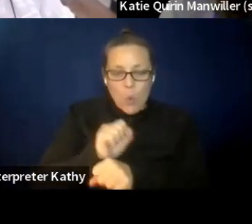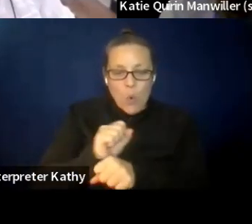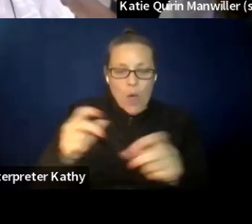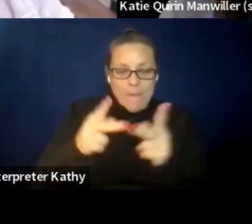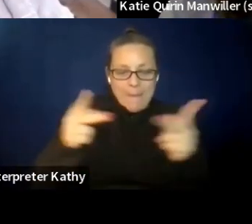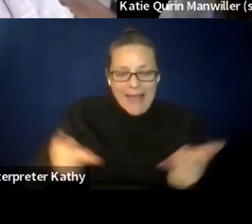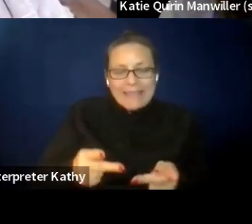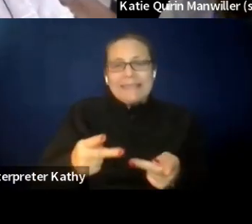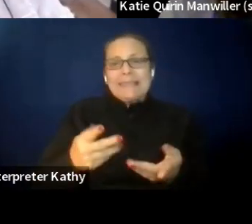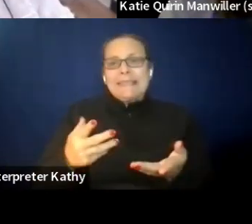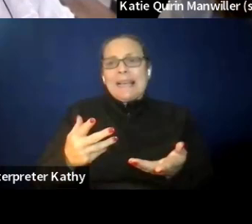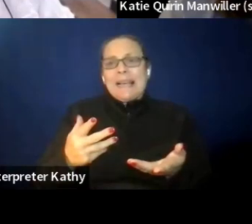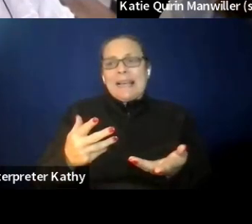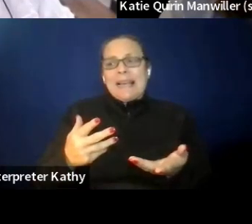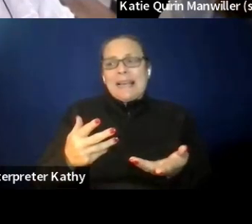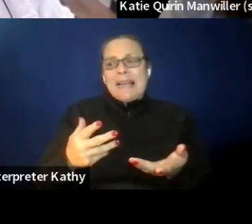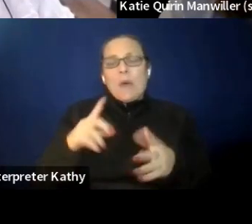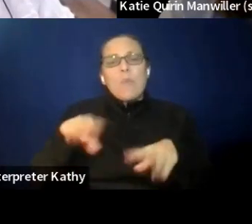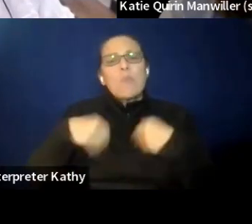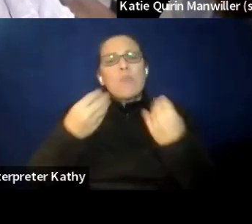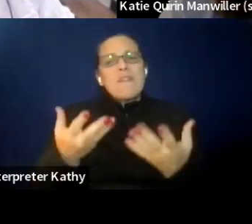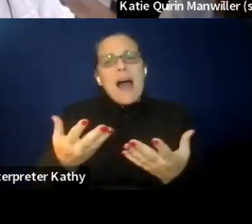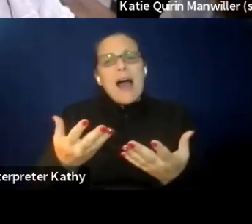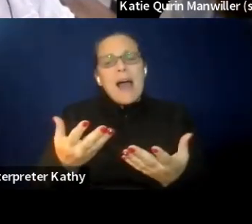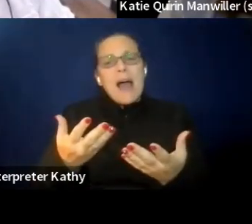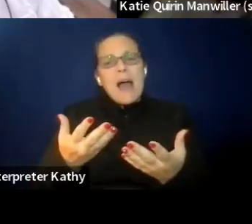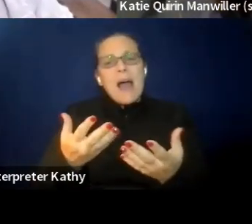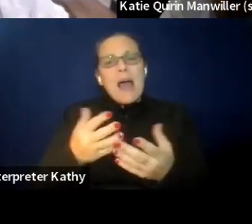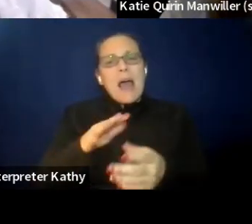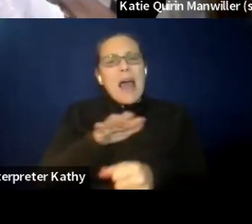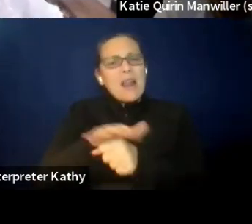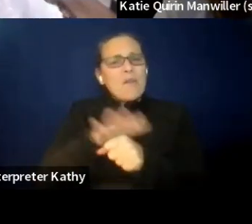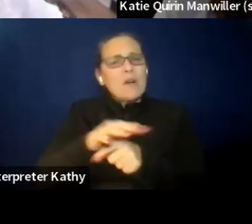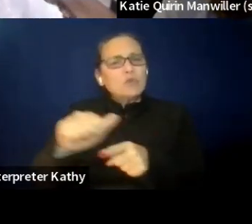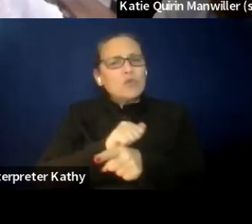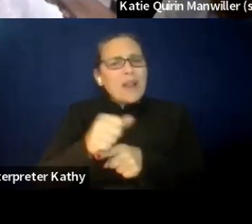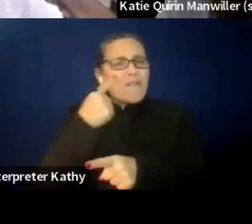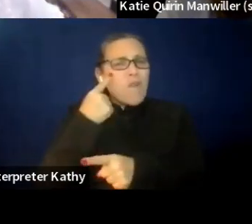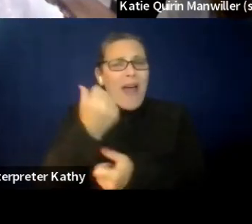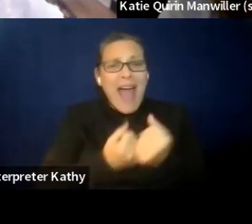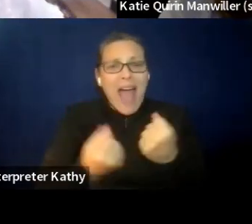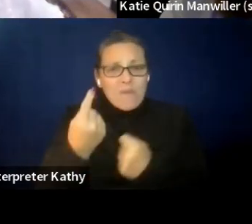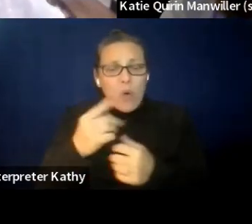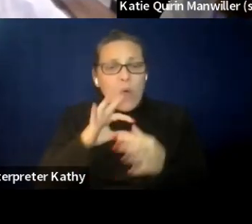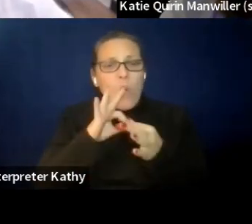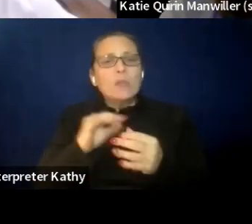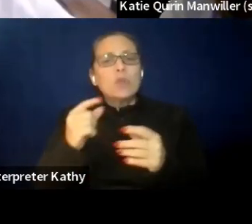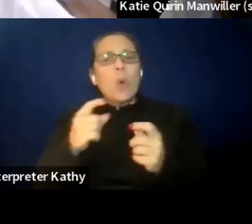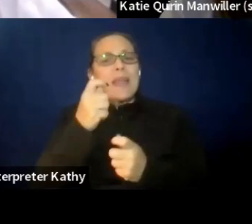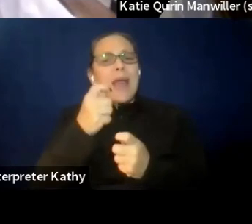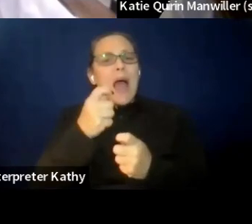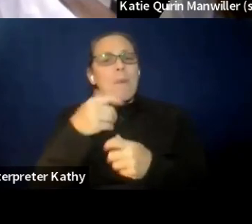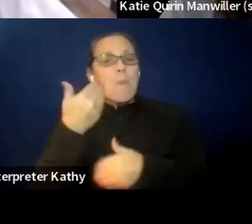And I think Marley what that means in terms of workplace is -- is providing